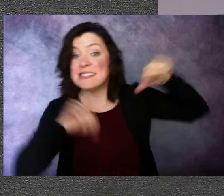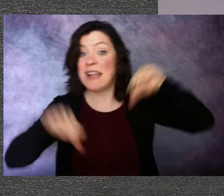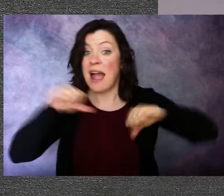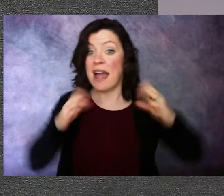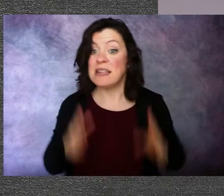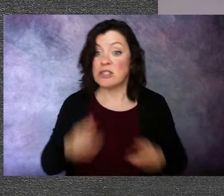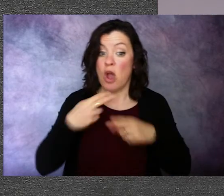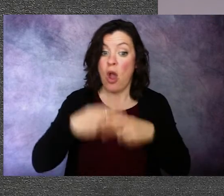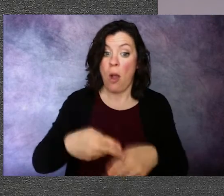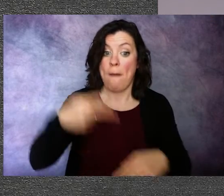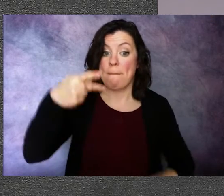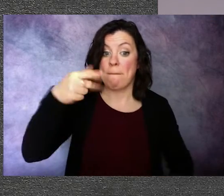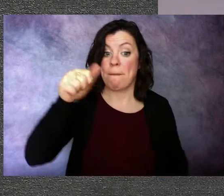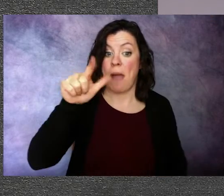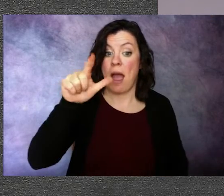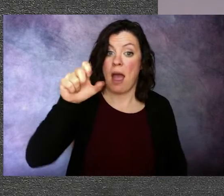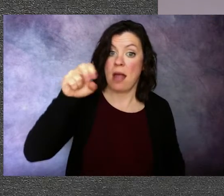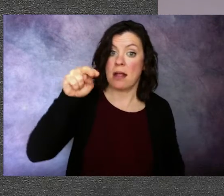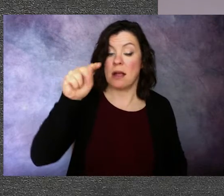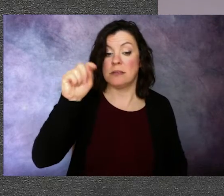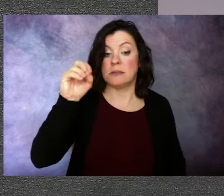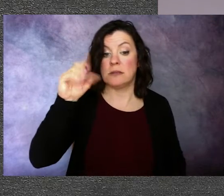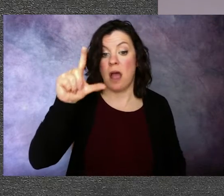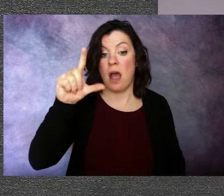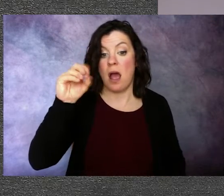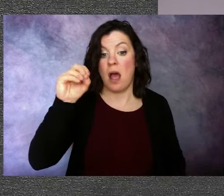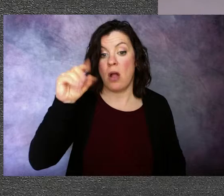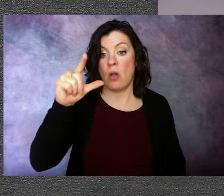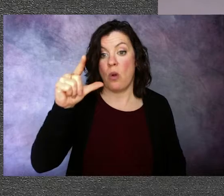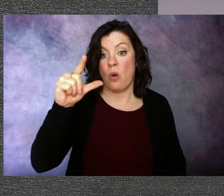digging up dinosaur bones and finding fossils.